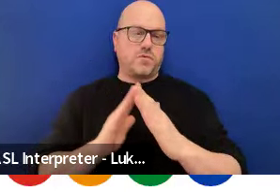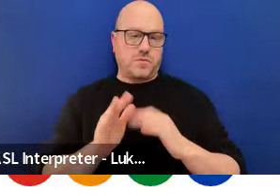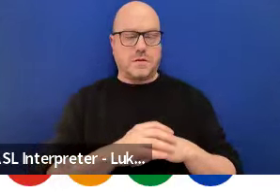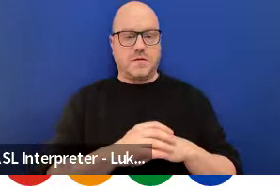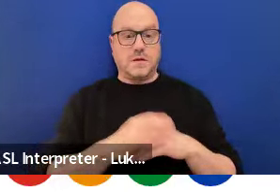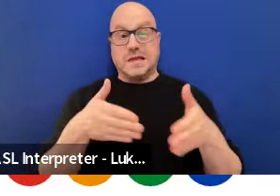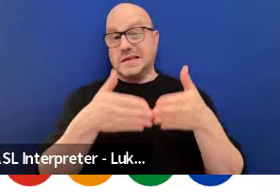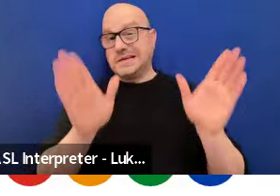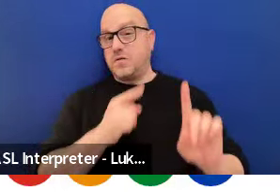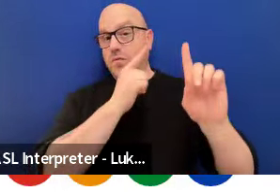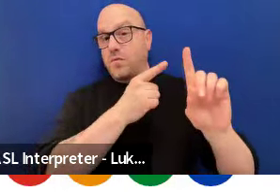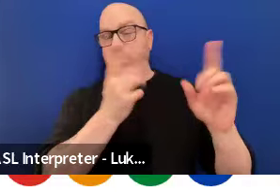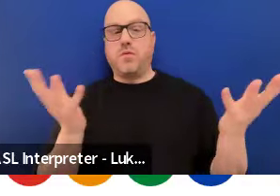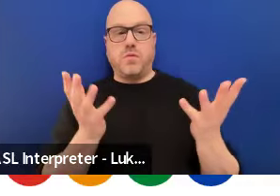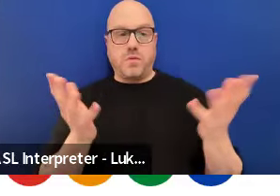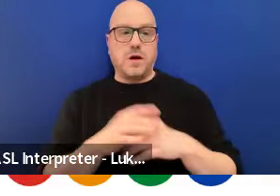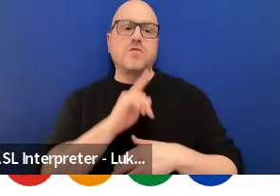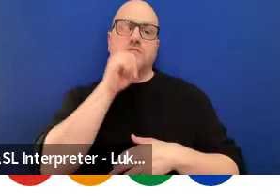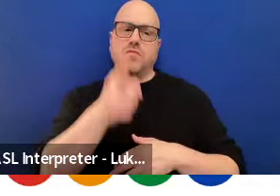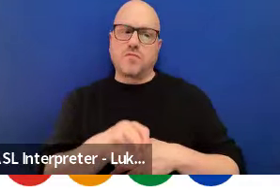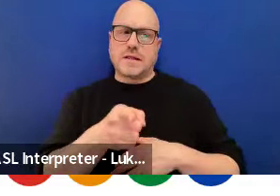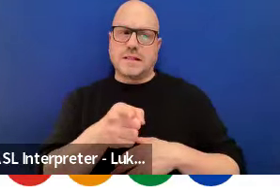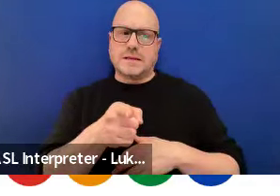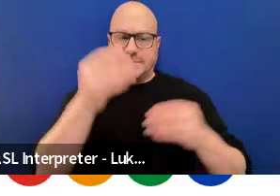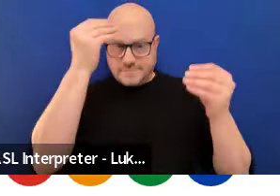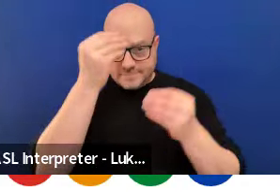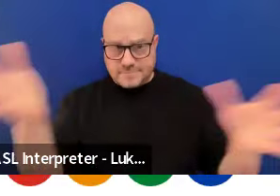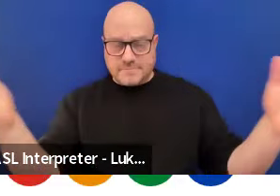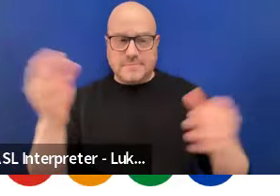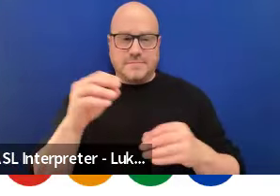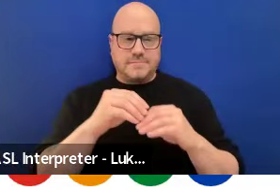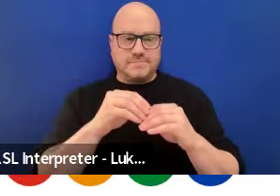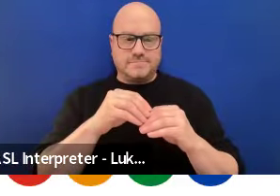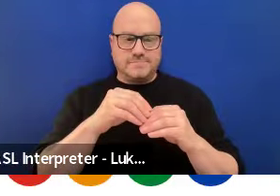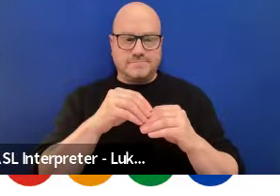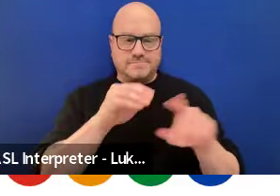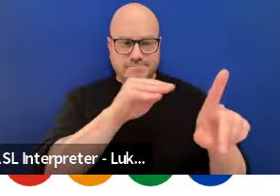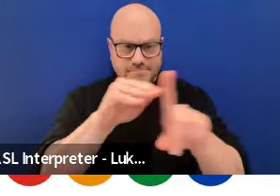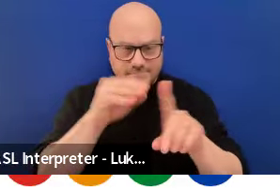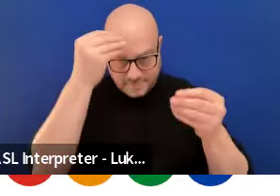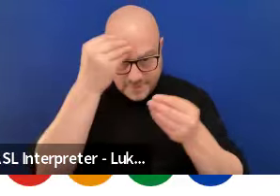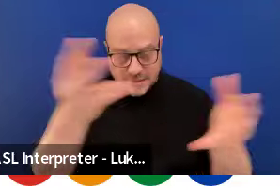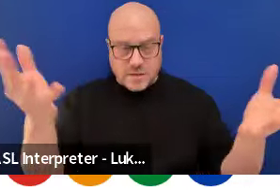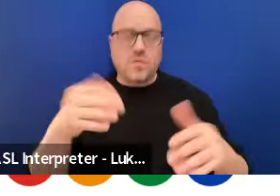EFFORTS. THE OVERALL GOAL HERE IS TO REALLY